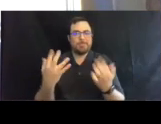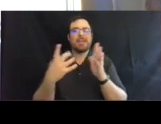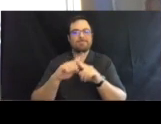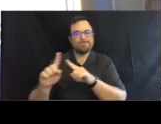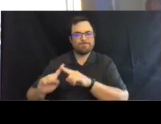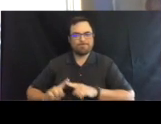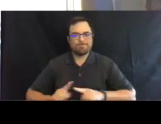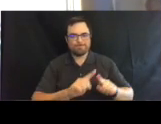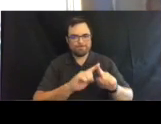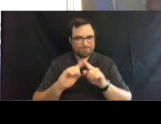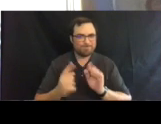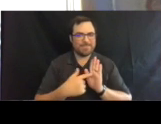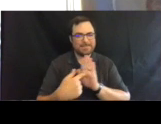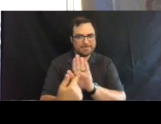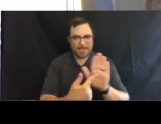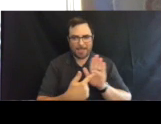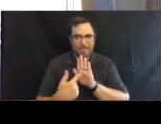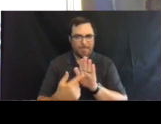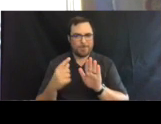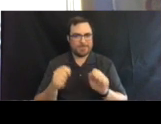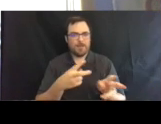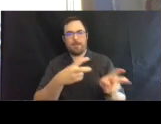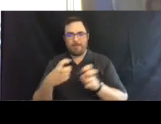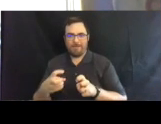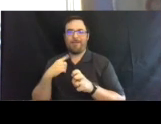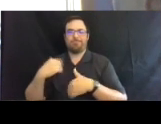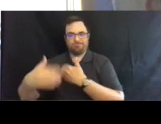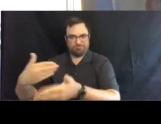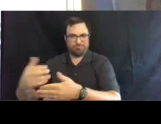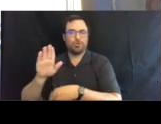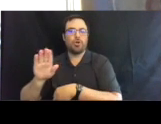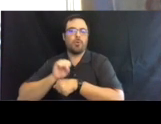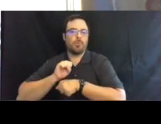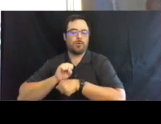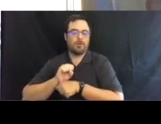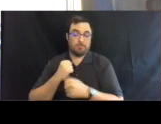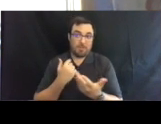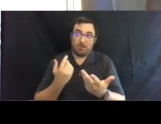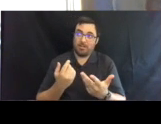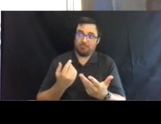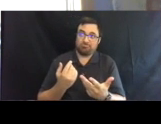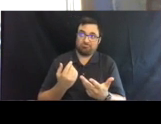and do a lot of auditory work um that with them in a very functional, fun way.